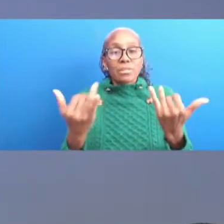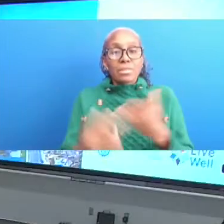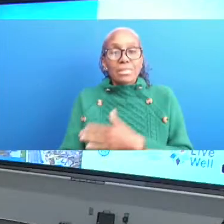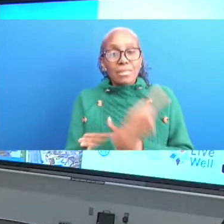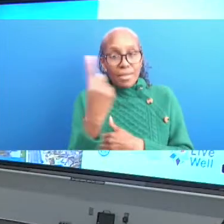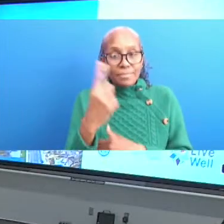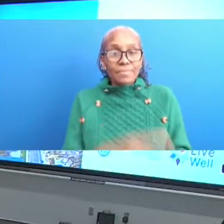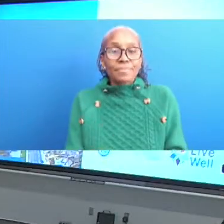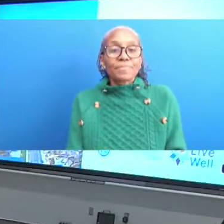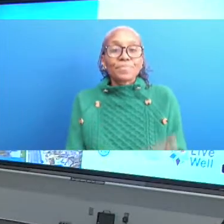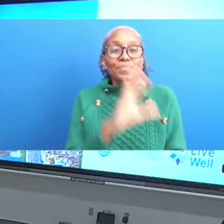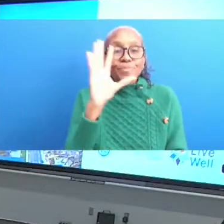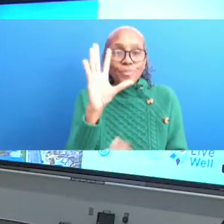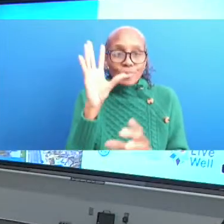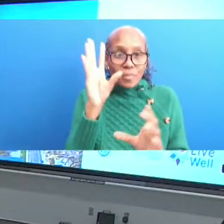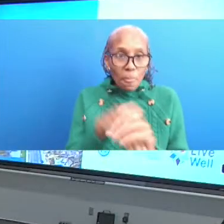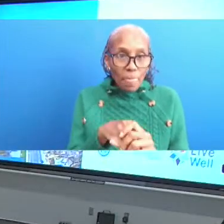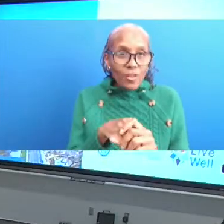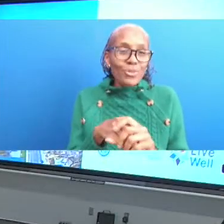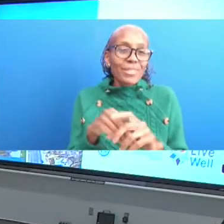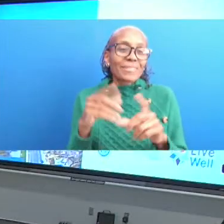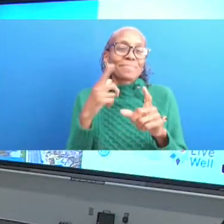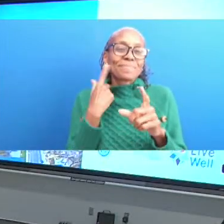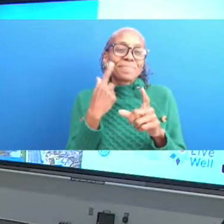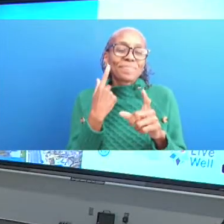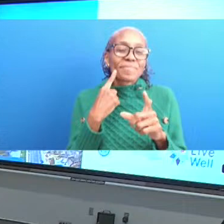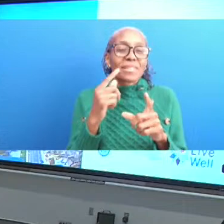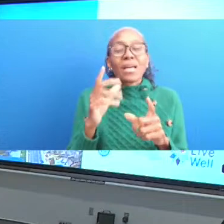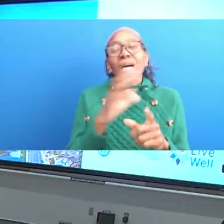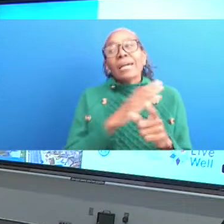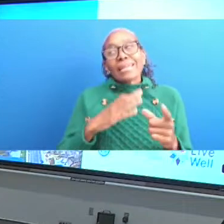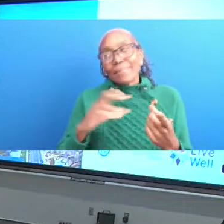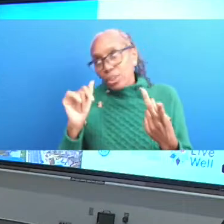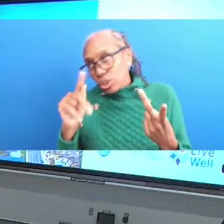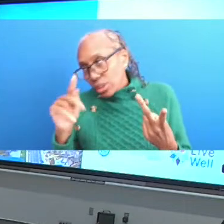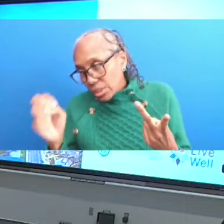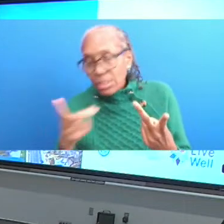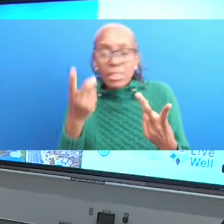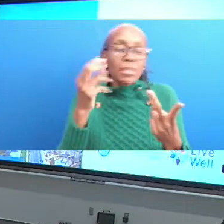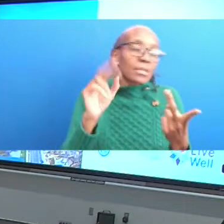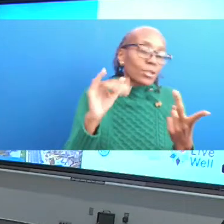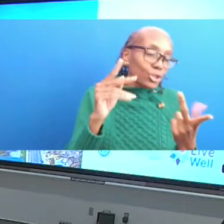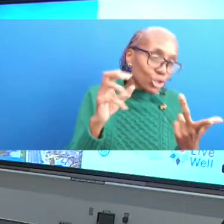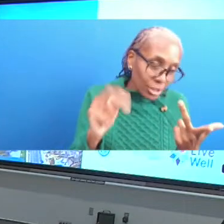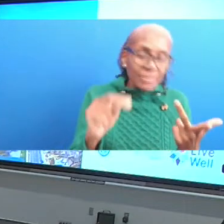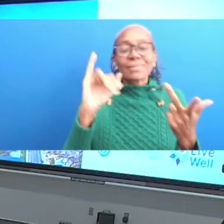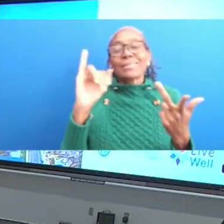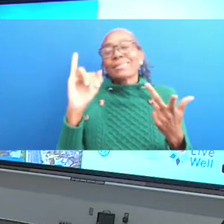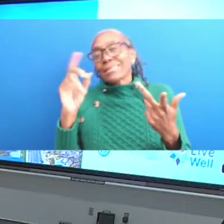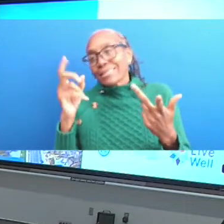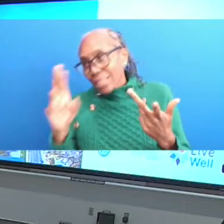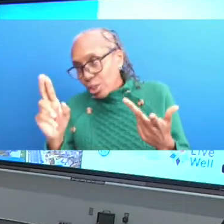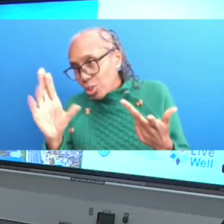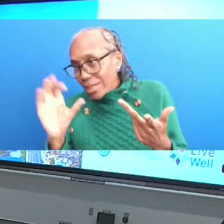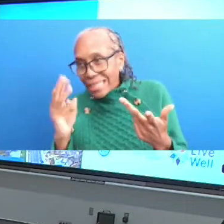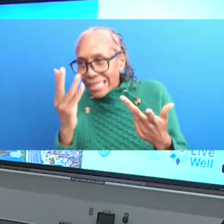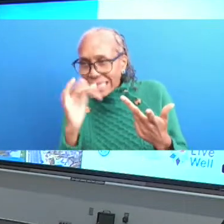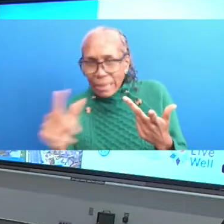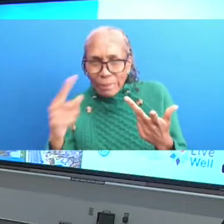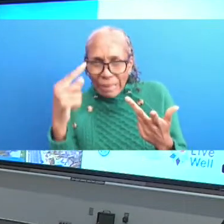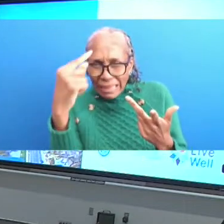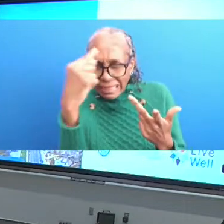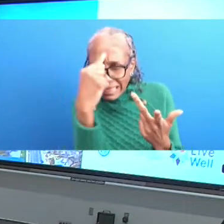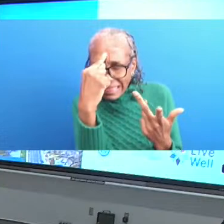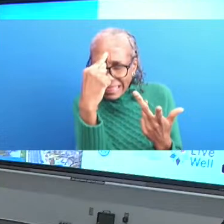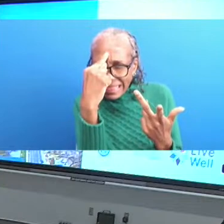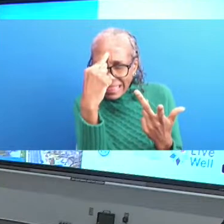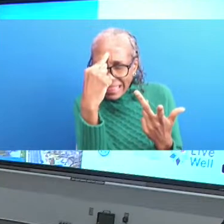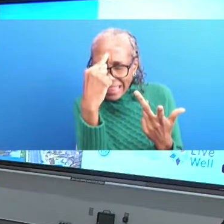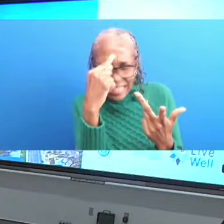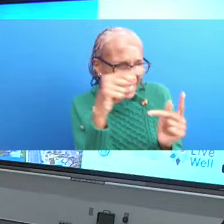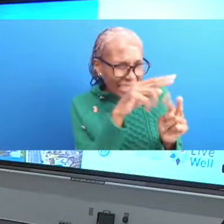OF YOU THAT ARE REPRESENTED